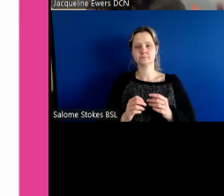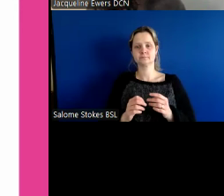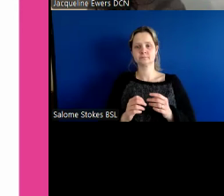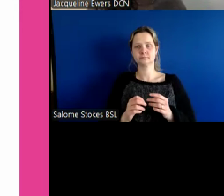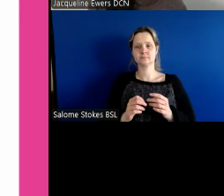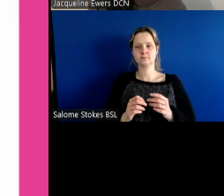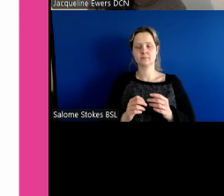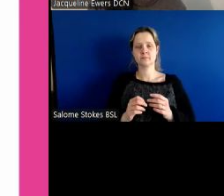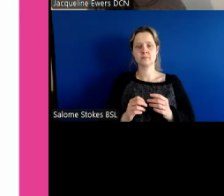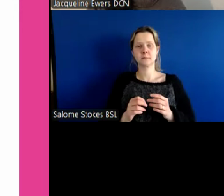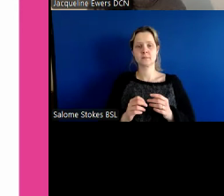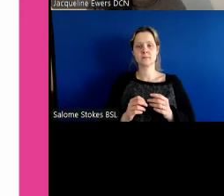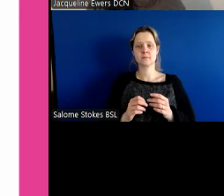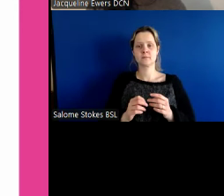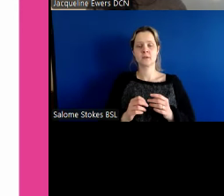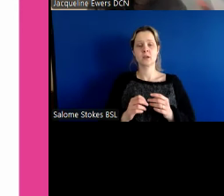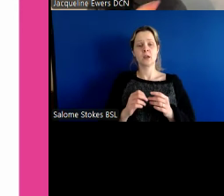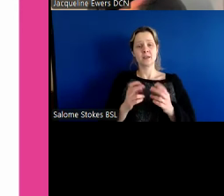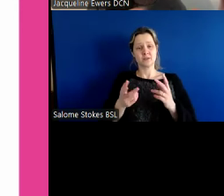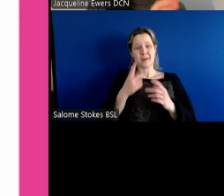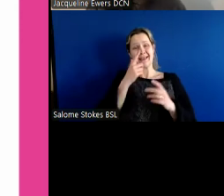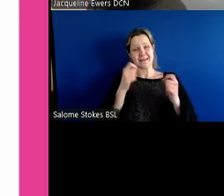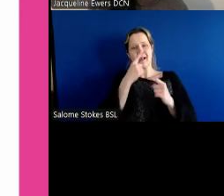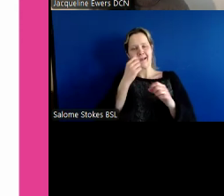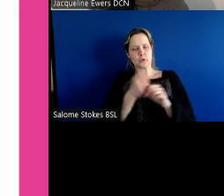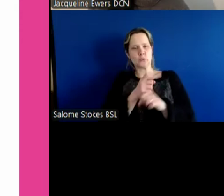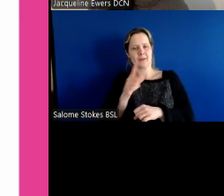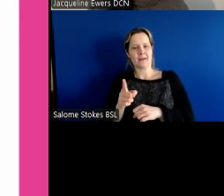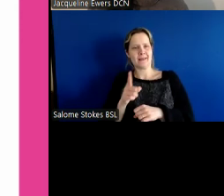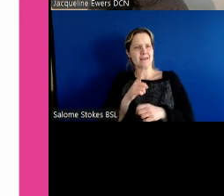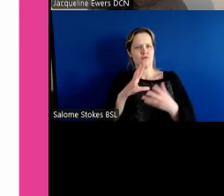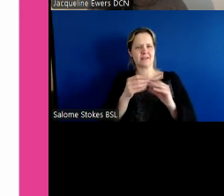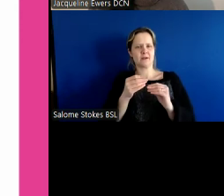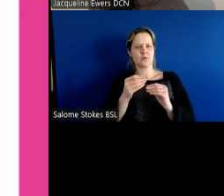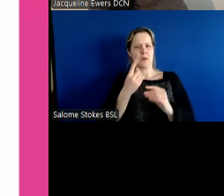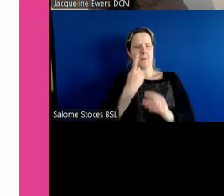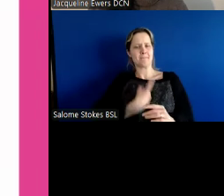The ability for email to do that creates a highly personalized customer experience.